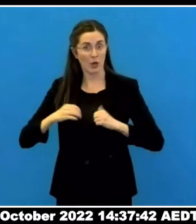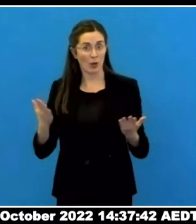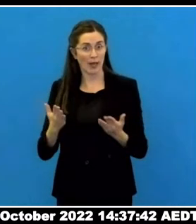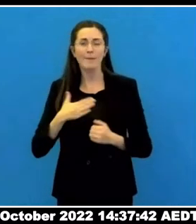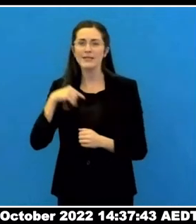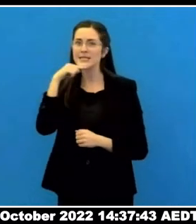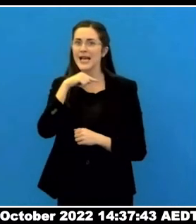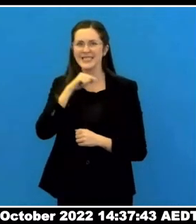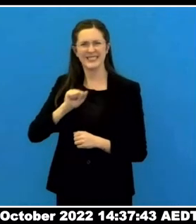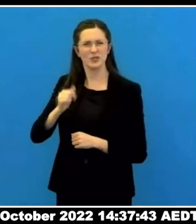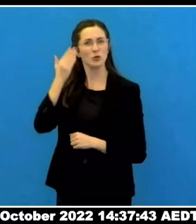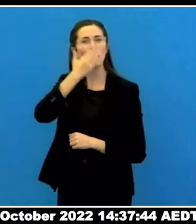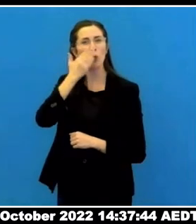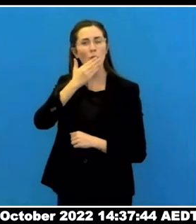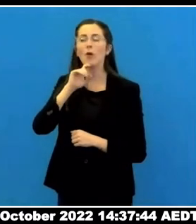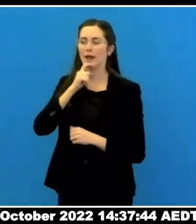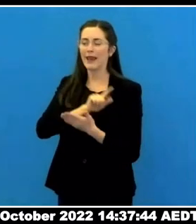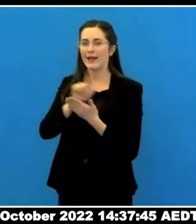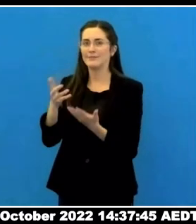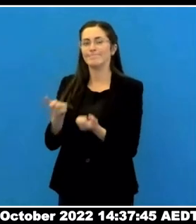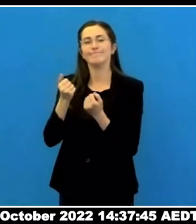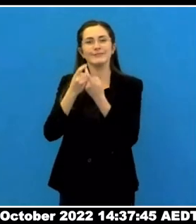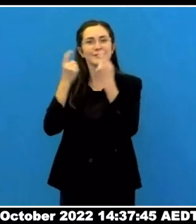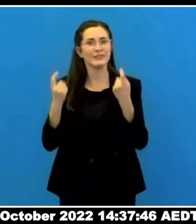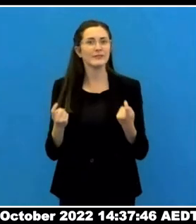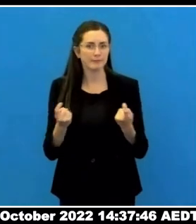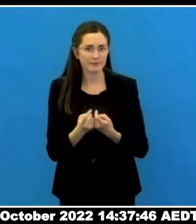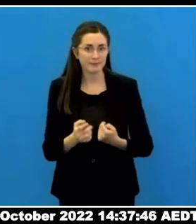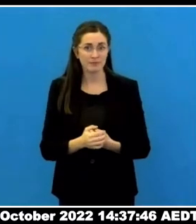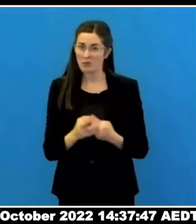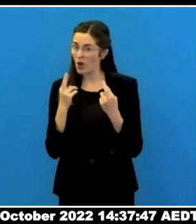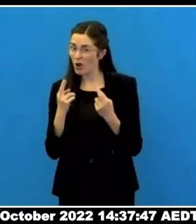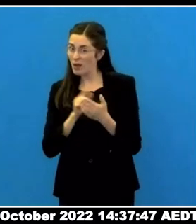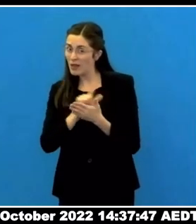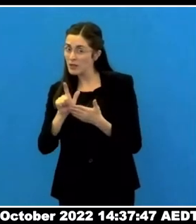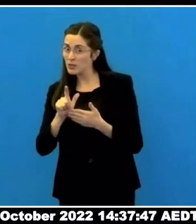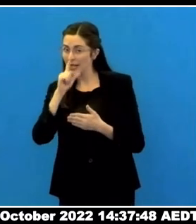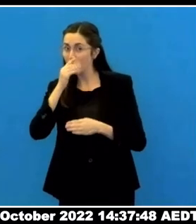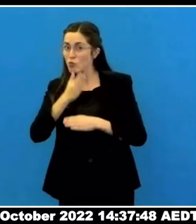so that I get my certificate. I would like to get a job in the education sector.